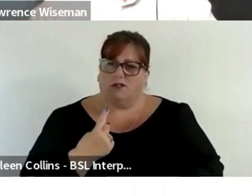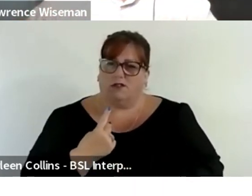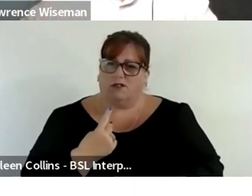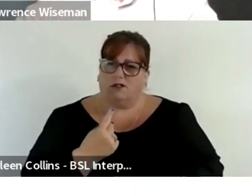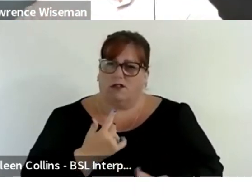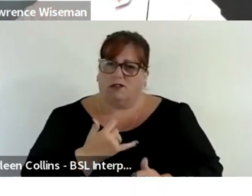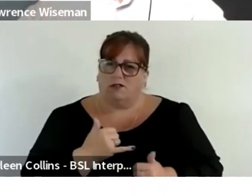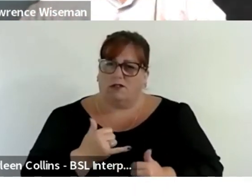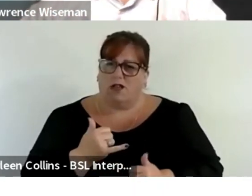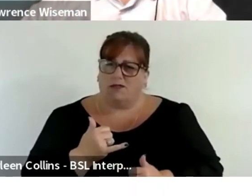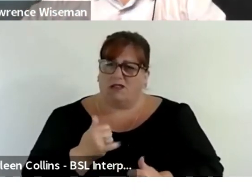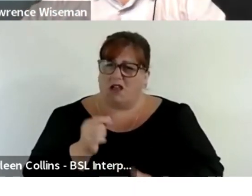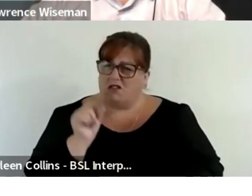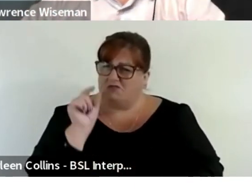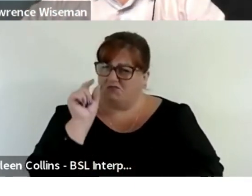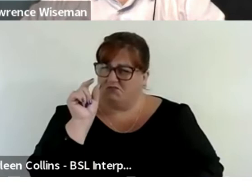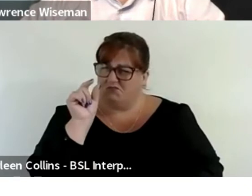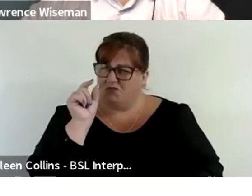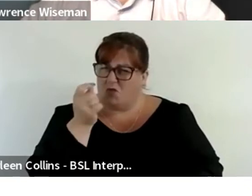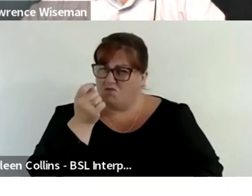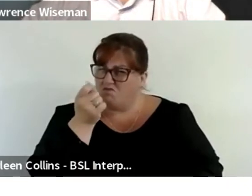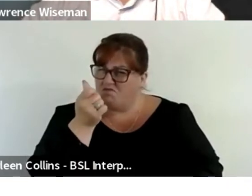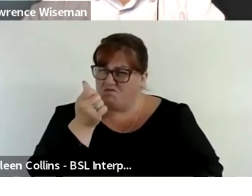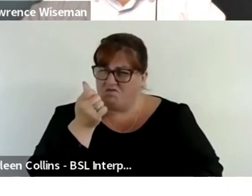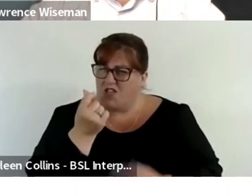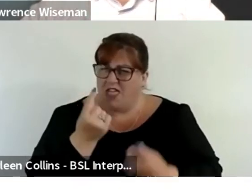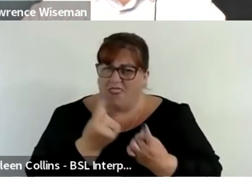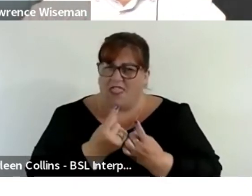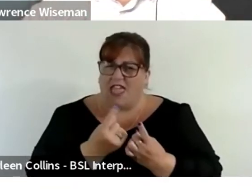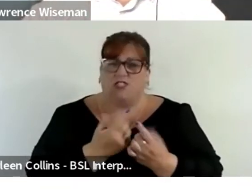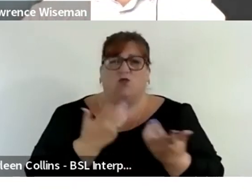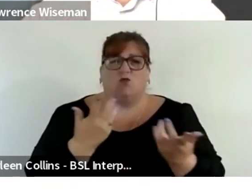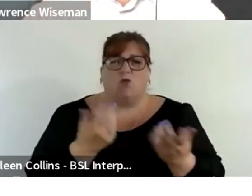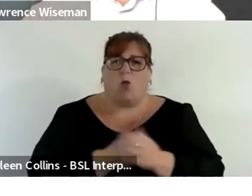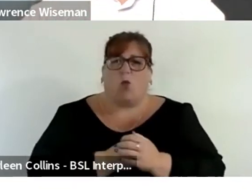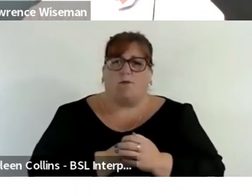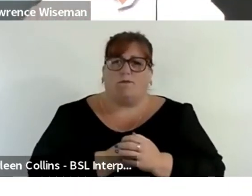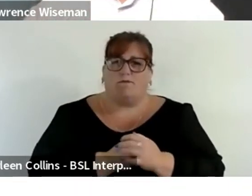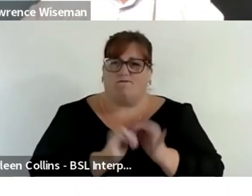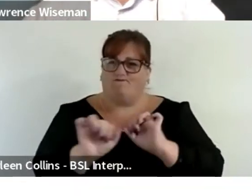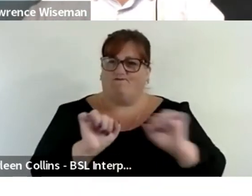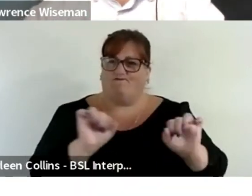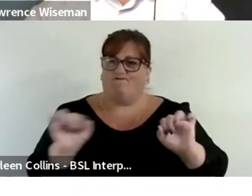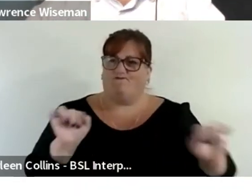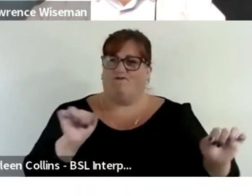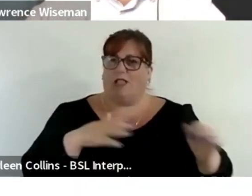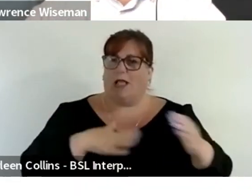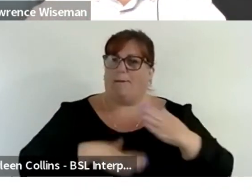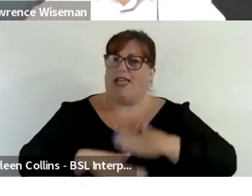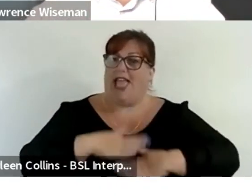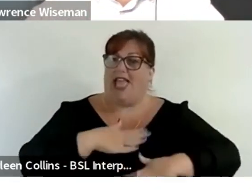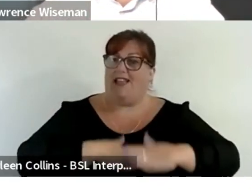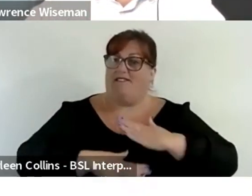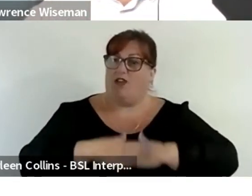hours agreement, some is the change in behaviour of our colleagues or the sensitivity of behaviour of our colleagues.